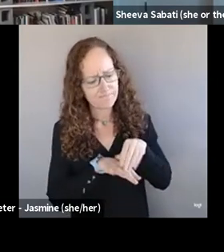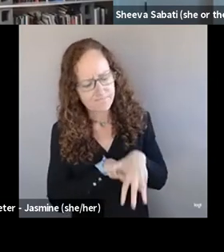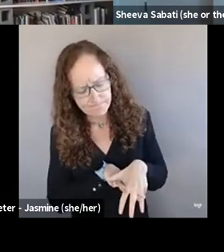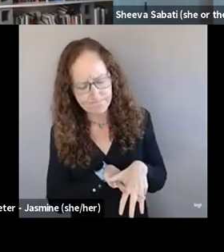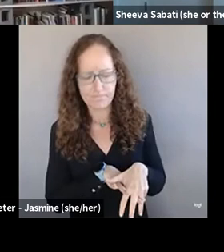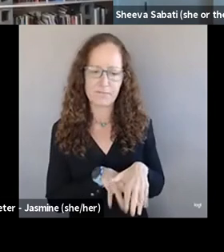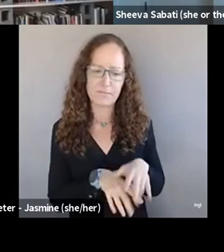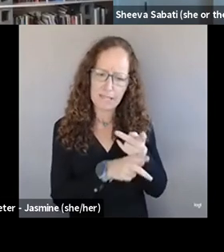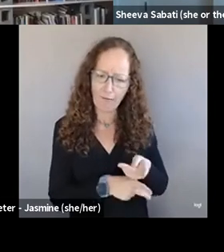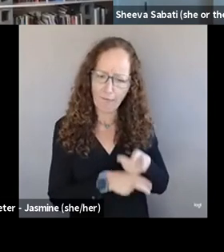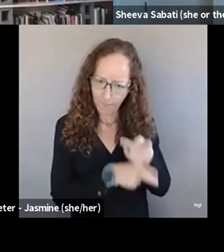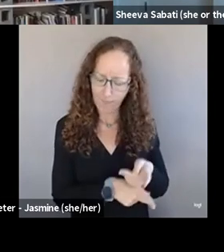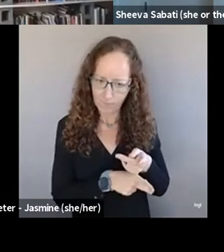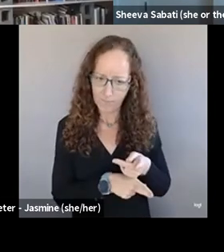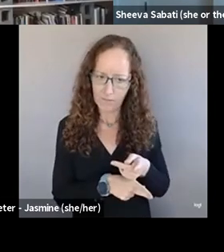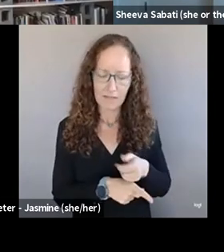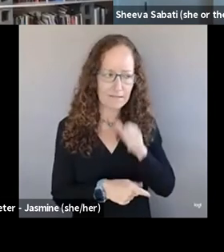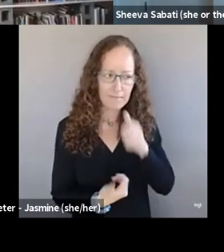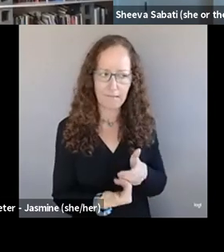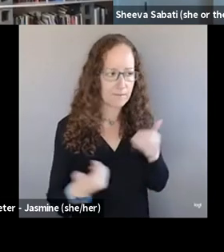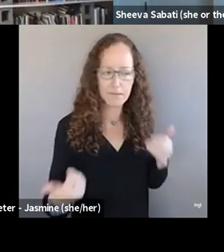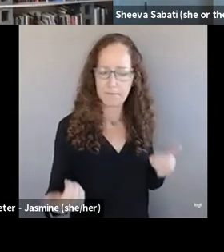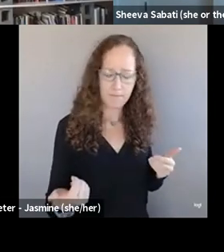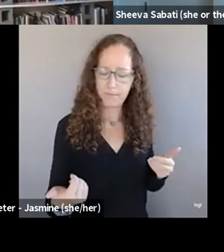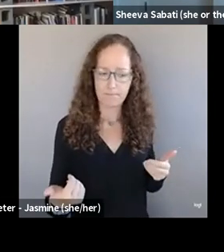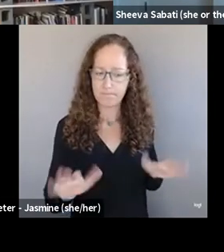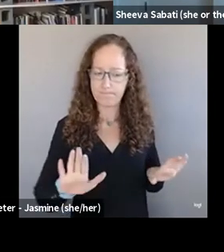that compartmentalization, there is also retreat that is